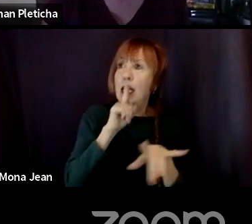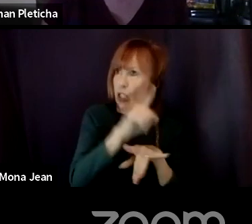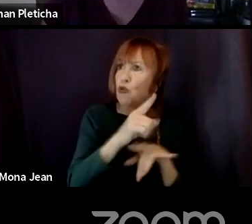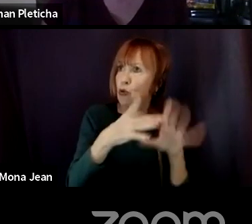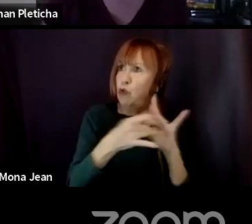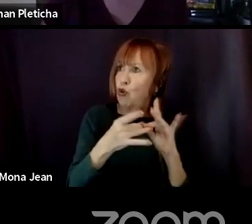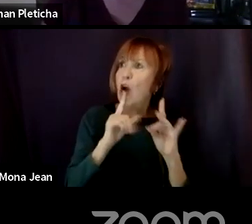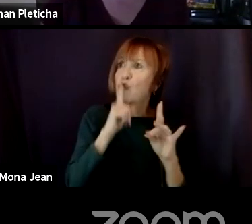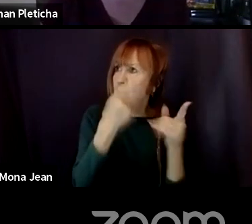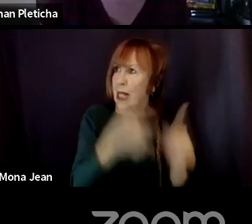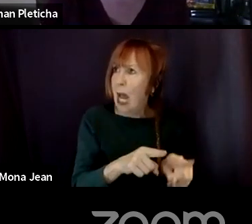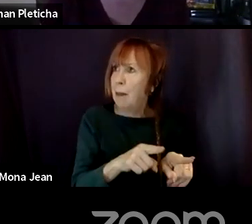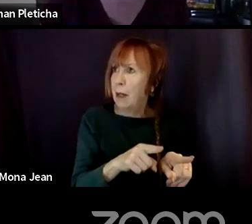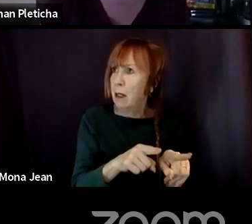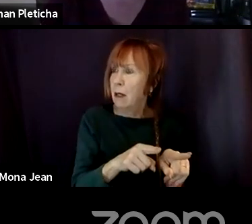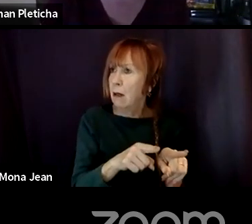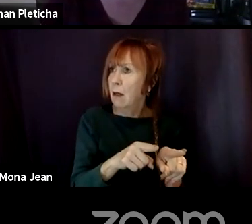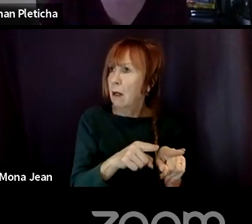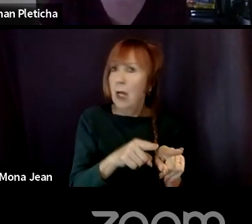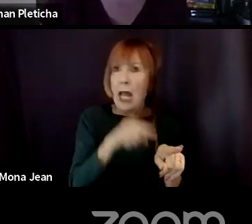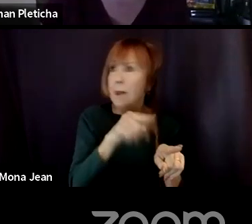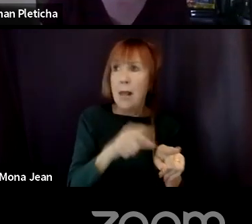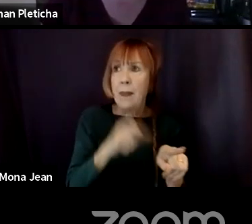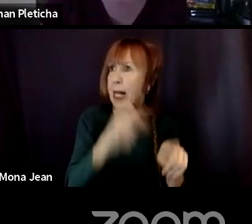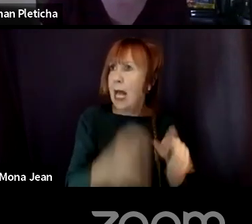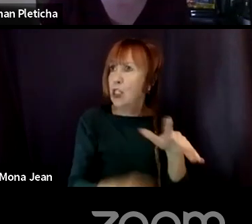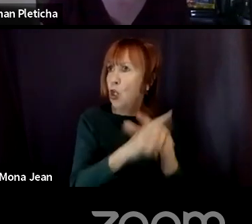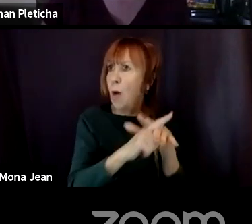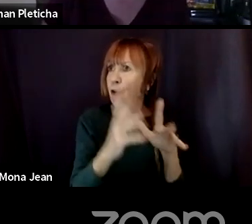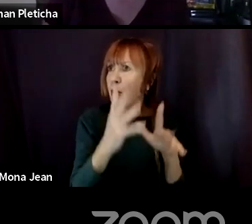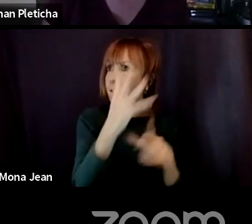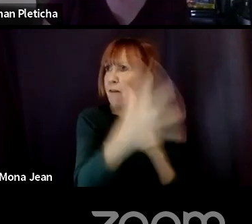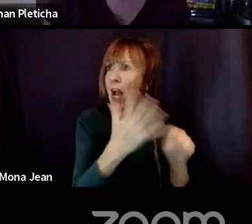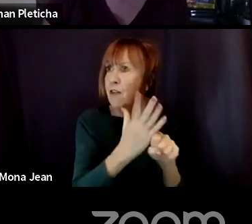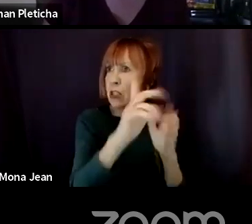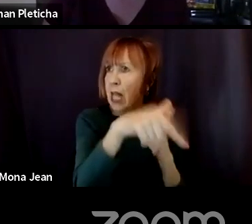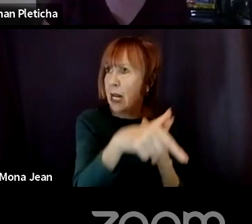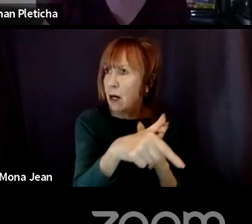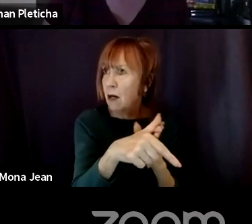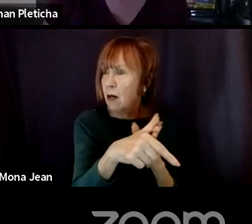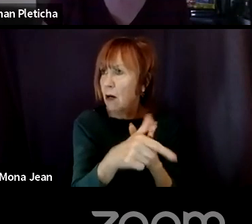So are we doing this story are we doing the later story? Are we doing the earlier story?